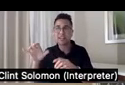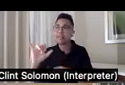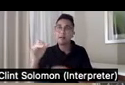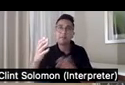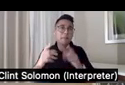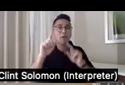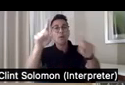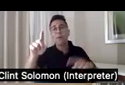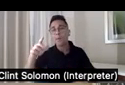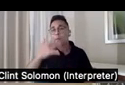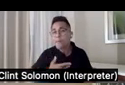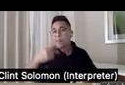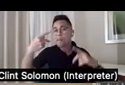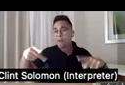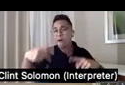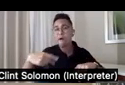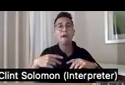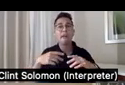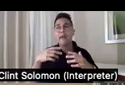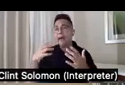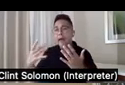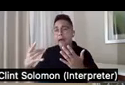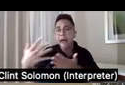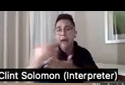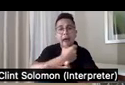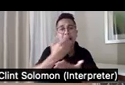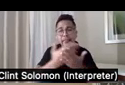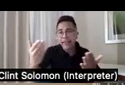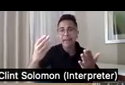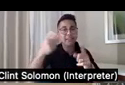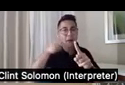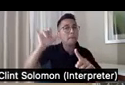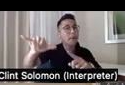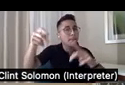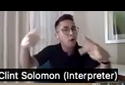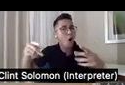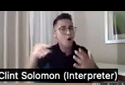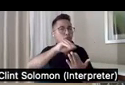party and taking pieces of things that happened from the party so one important concept then